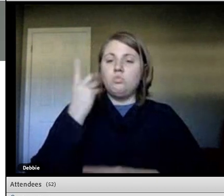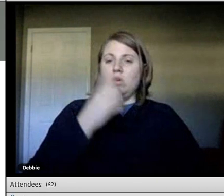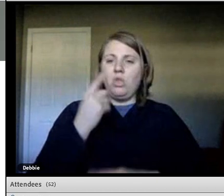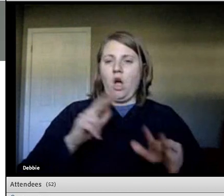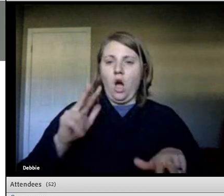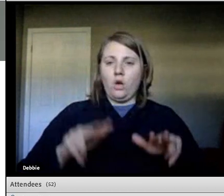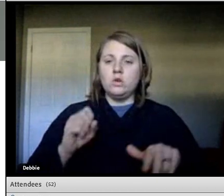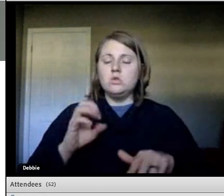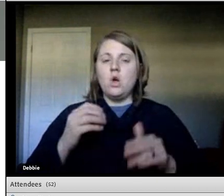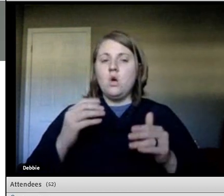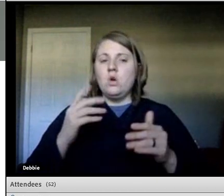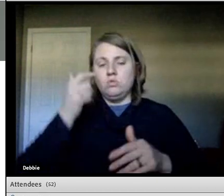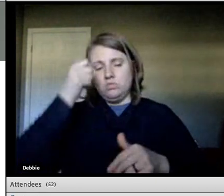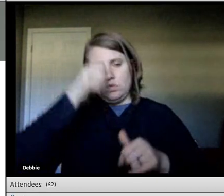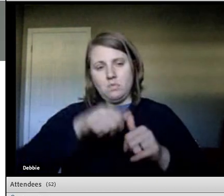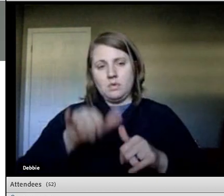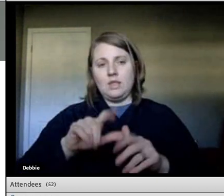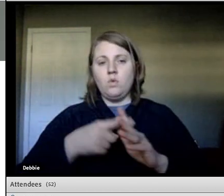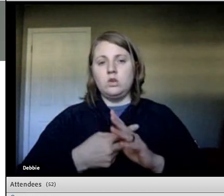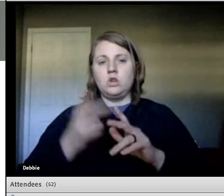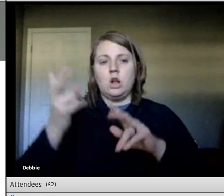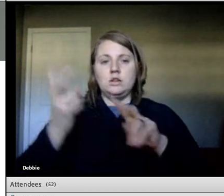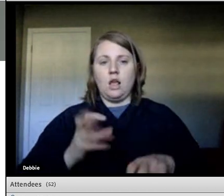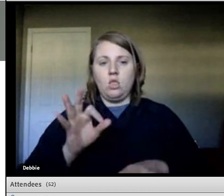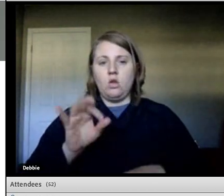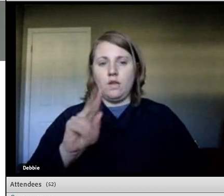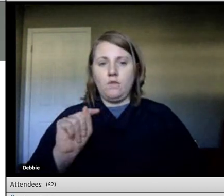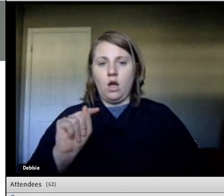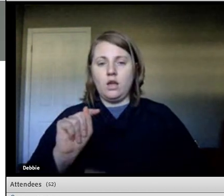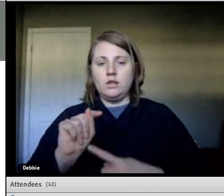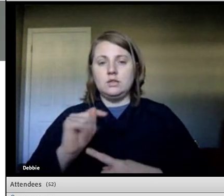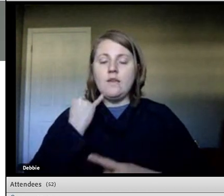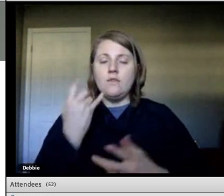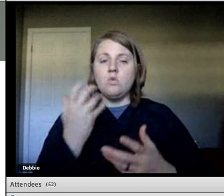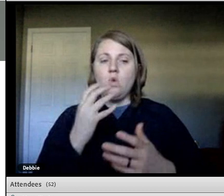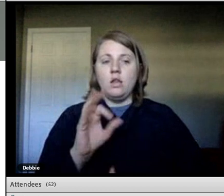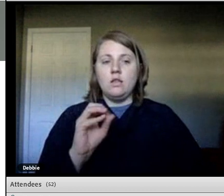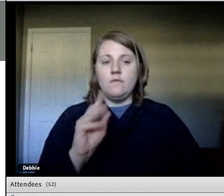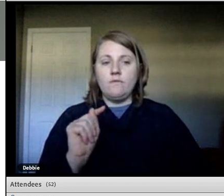If you want the font to go, you need to save it as a PDF or an image, probably a PDF.